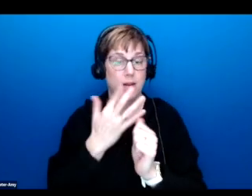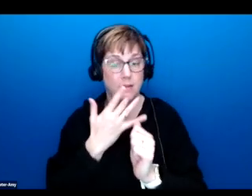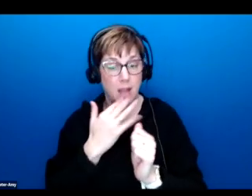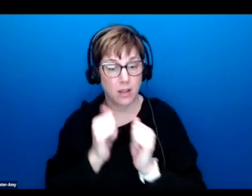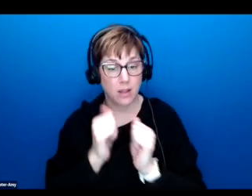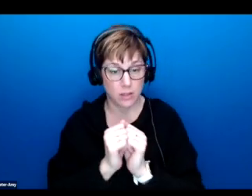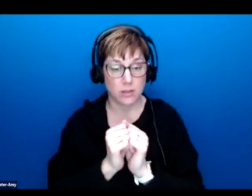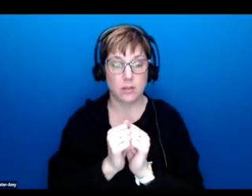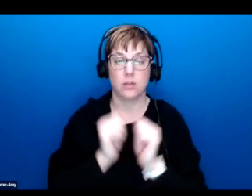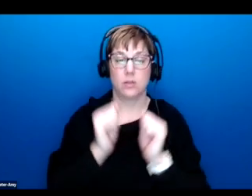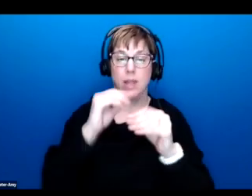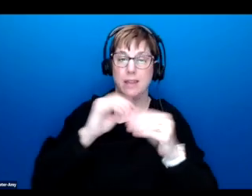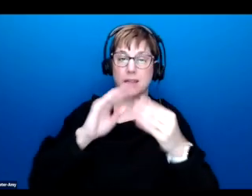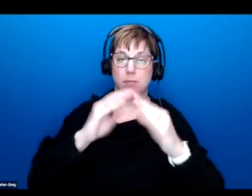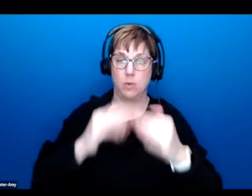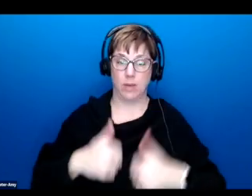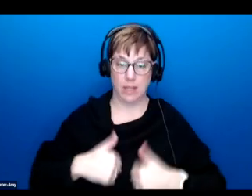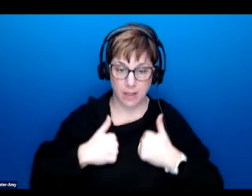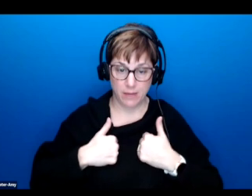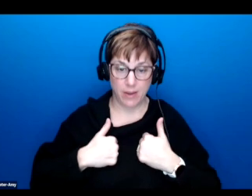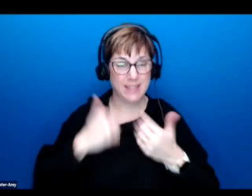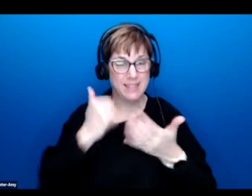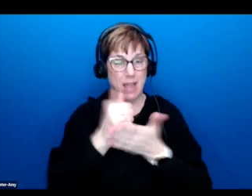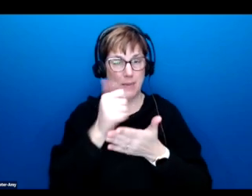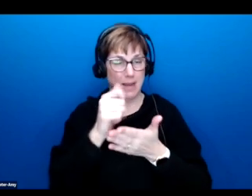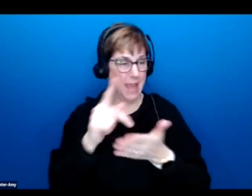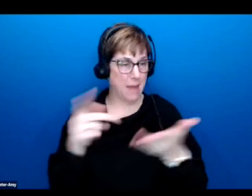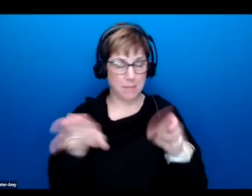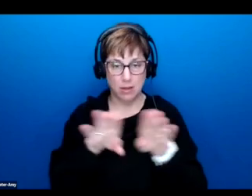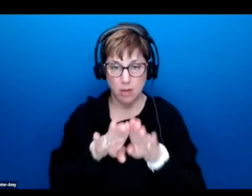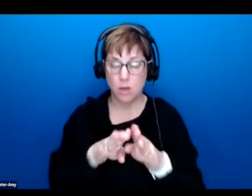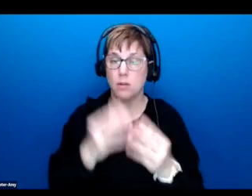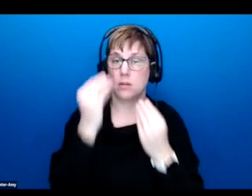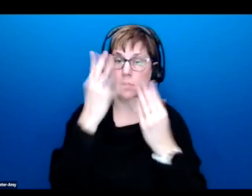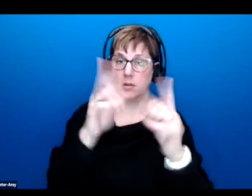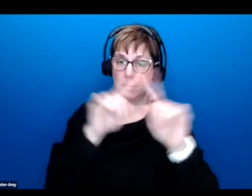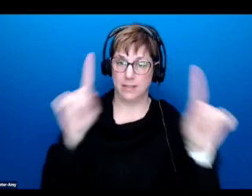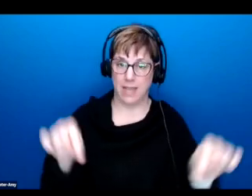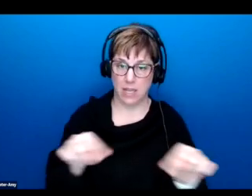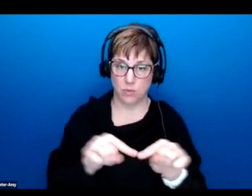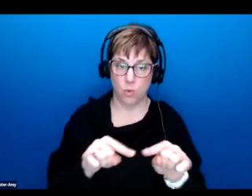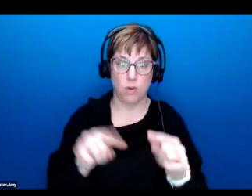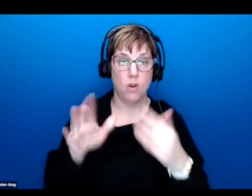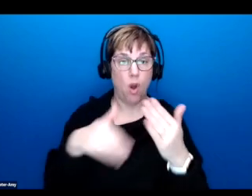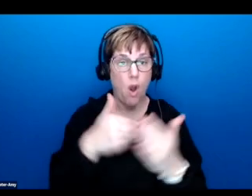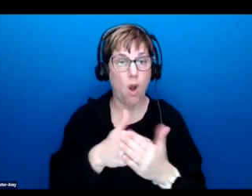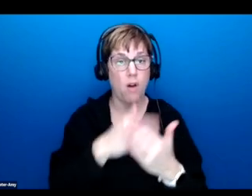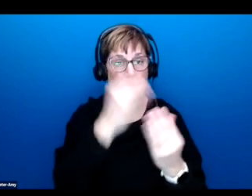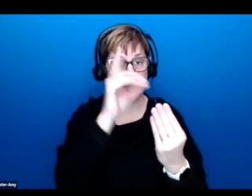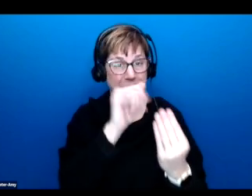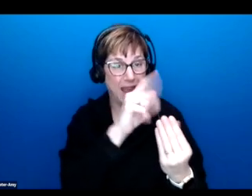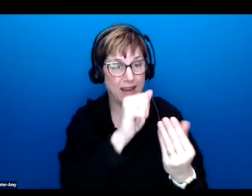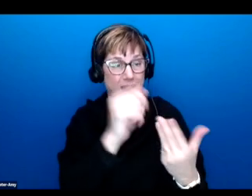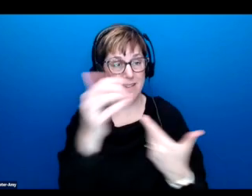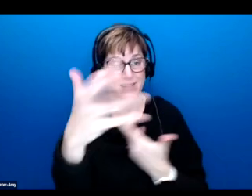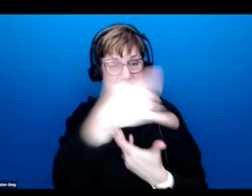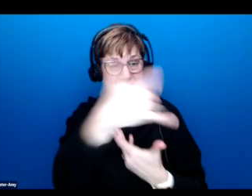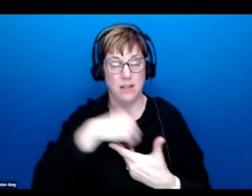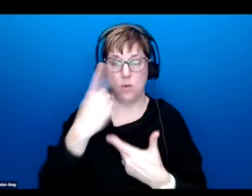we designed a dashboard that offers comprehensive data all in one place. Next slide, please.